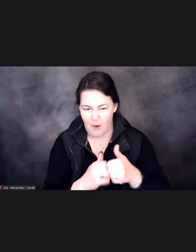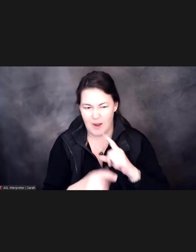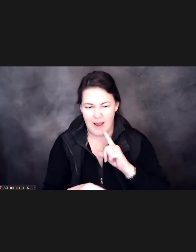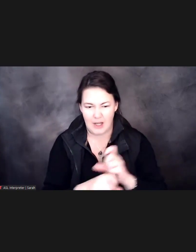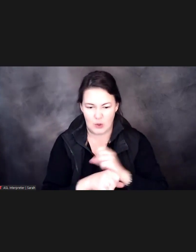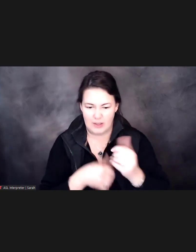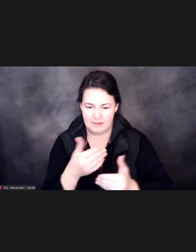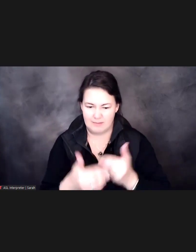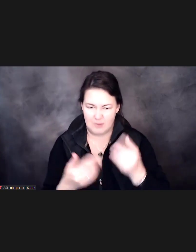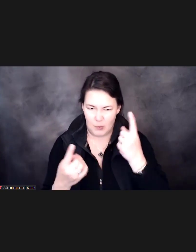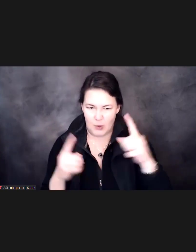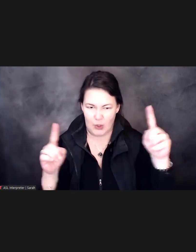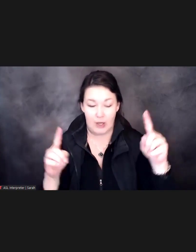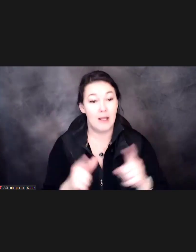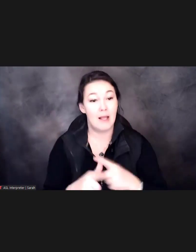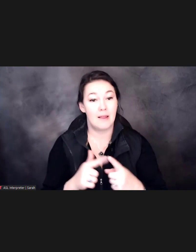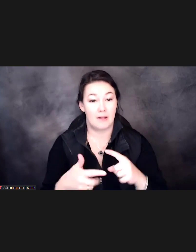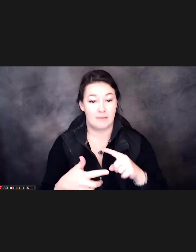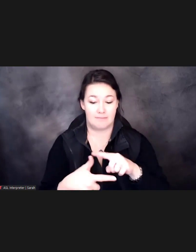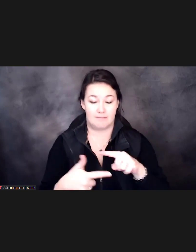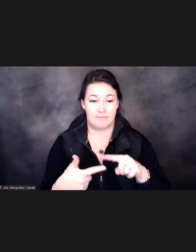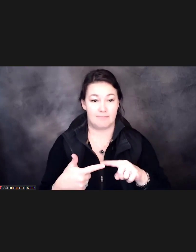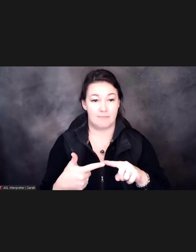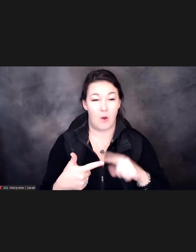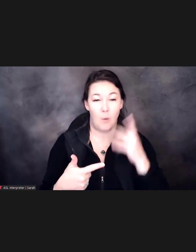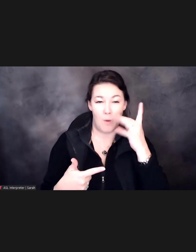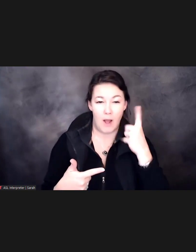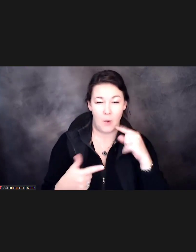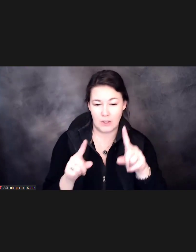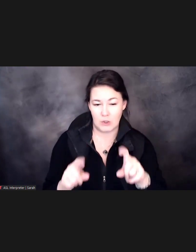Then, we're going to talk about why we screen for hear hearing loss,